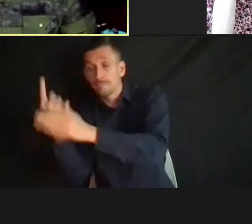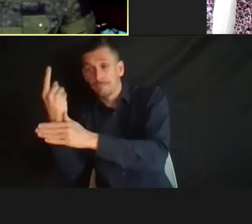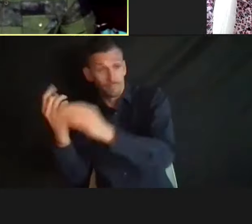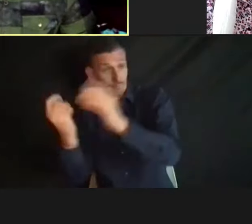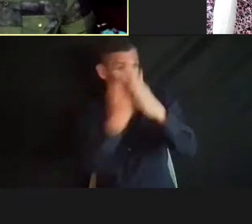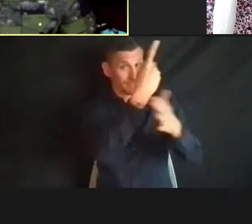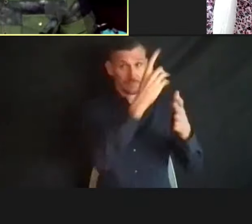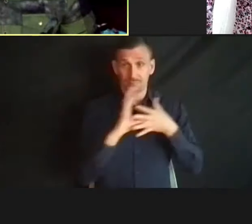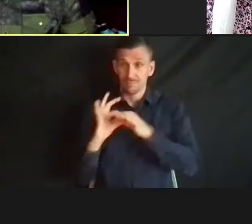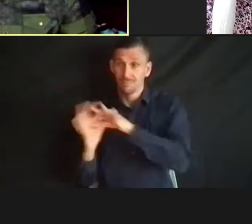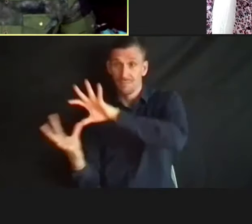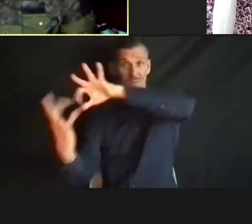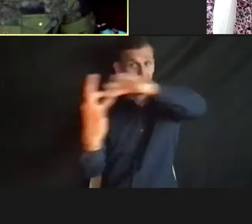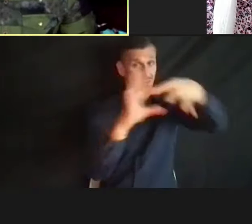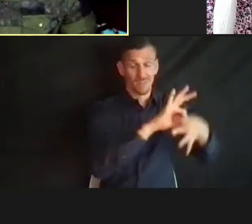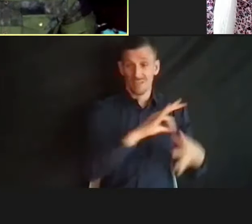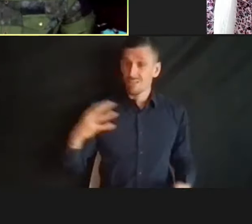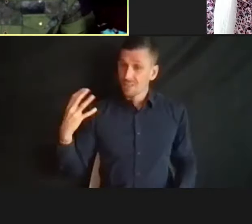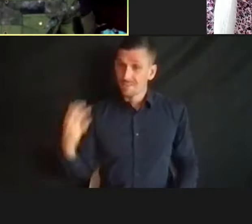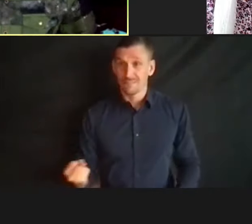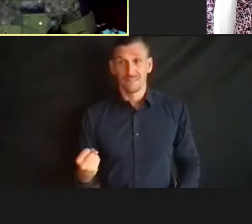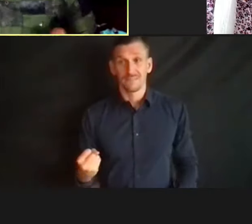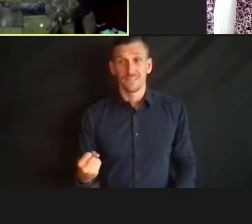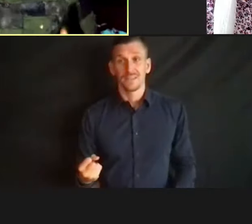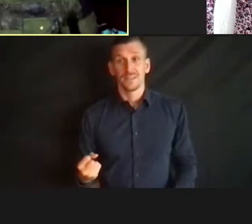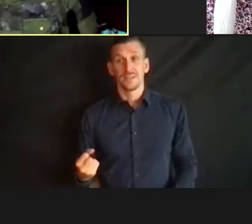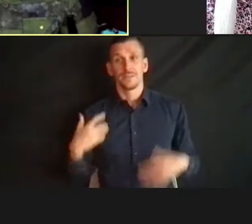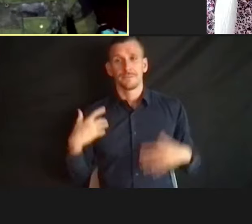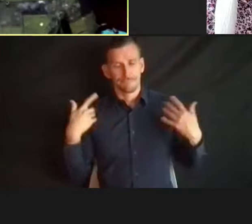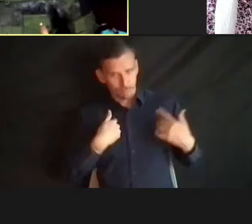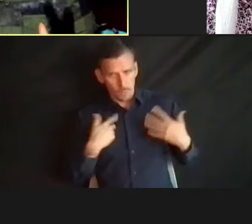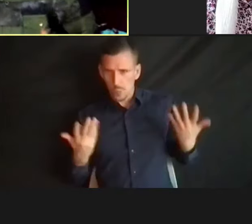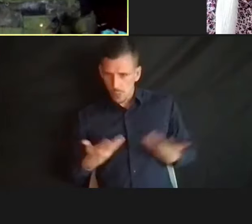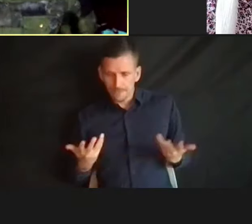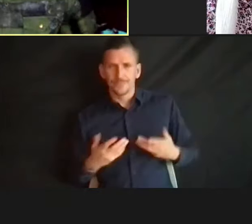at the university, looking at the solutions that our community needs and the actual problems